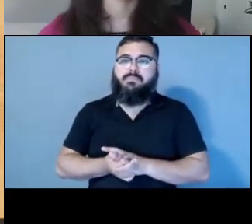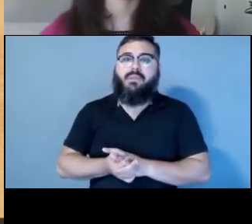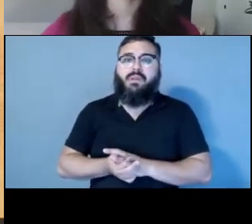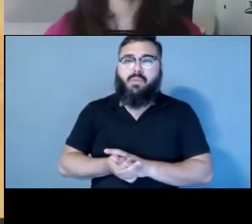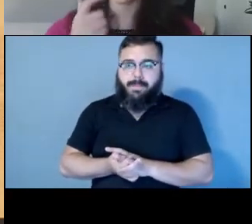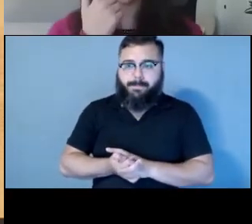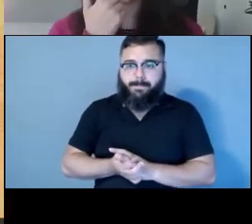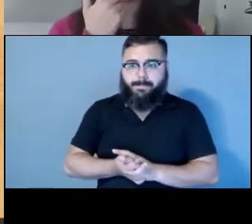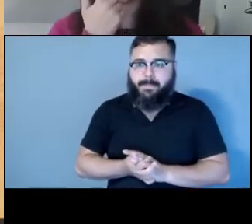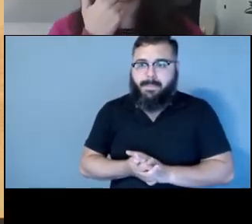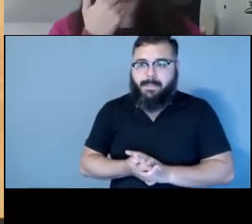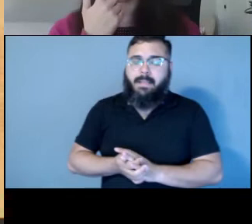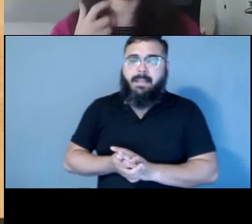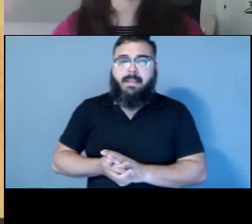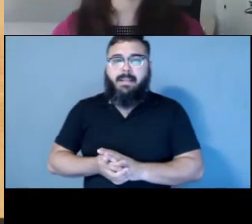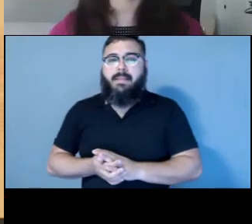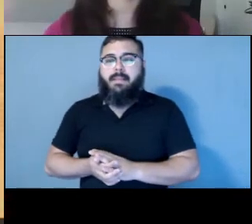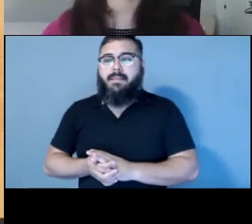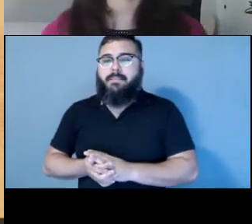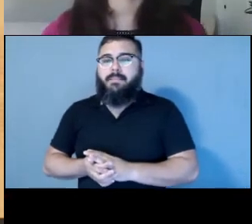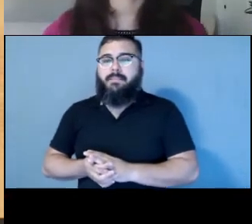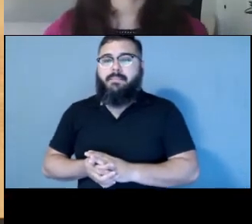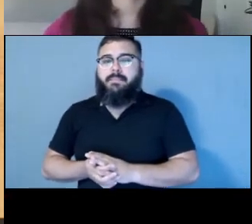So I wanna give a couple of links here.